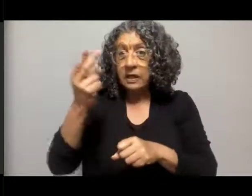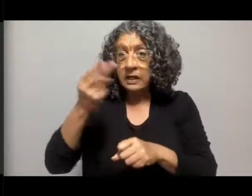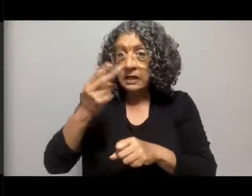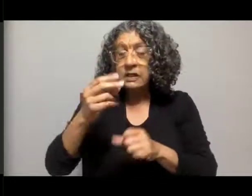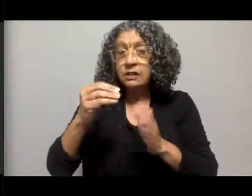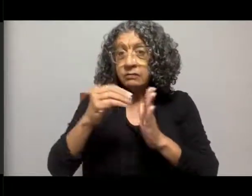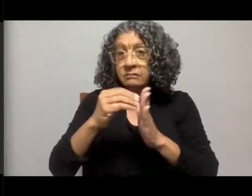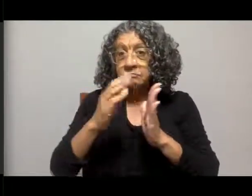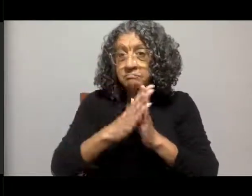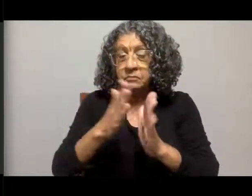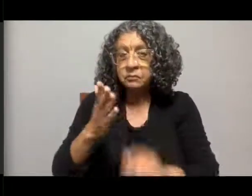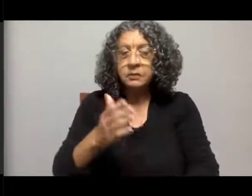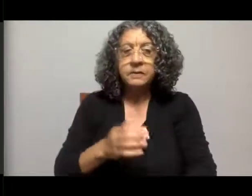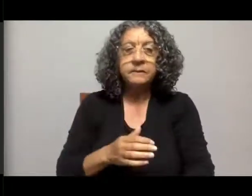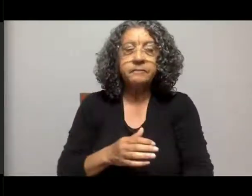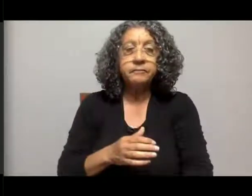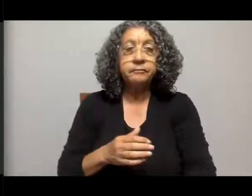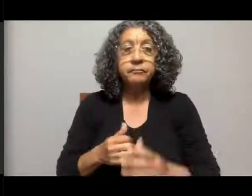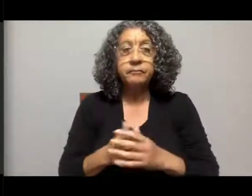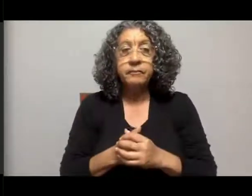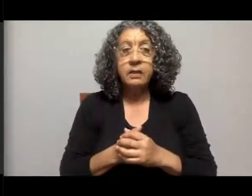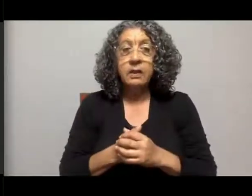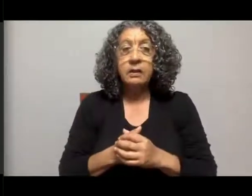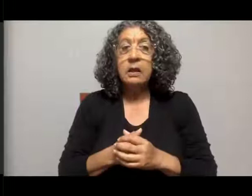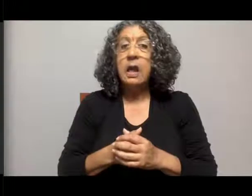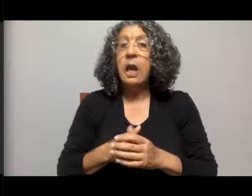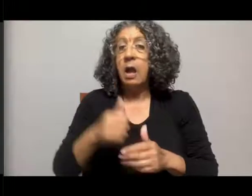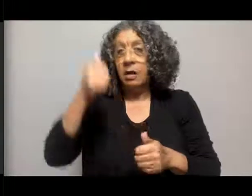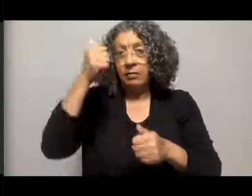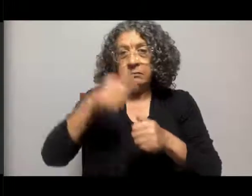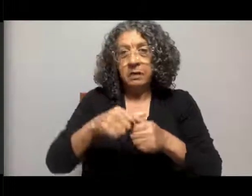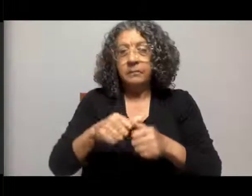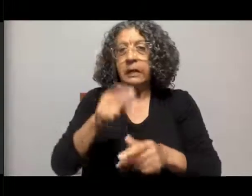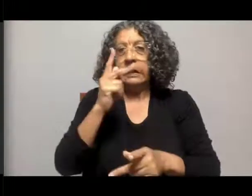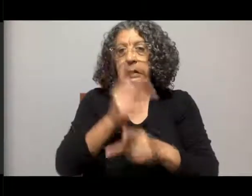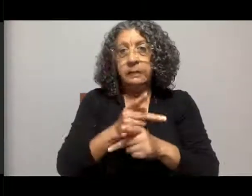the resume with different colors. You want to make sure you have your work history put down